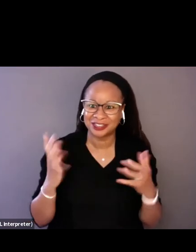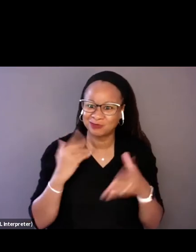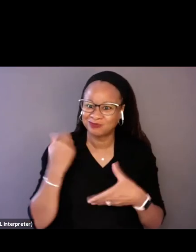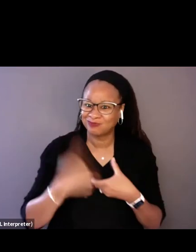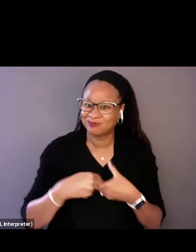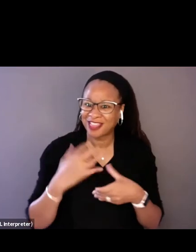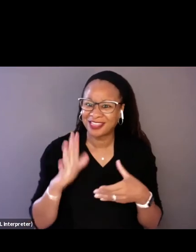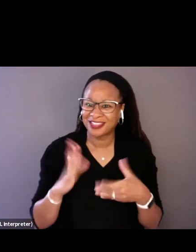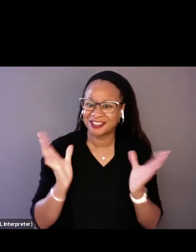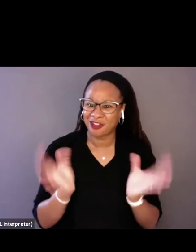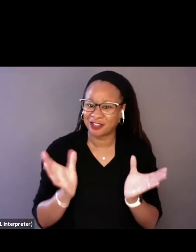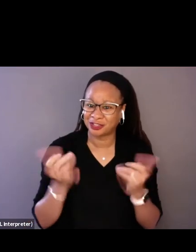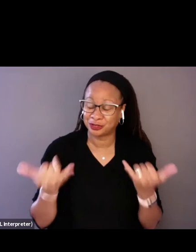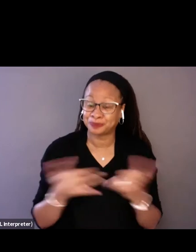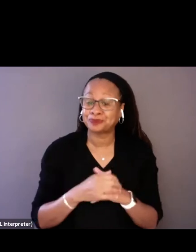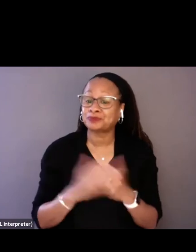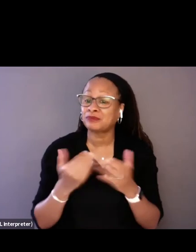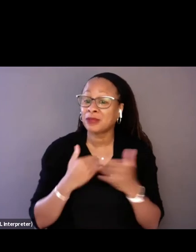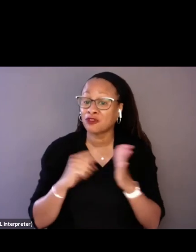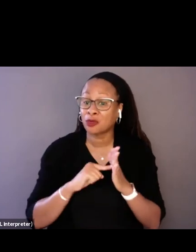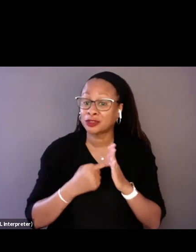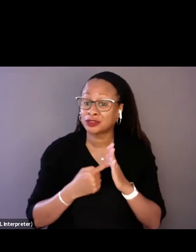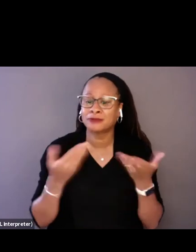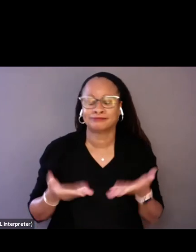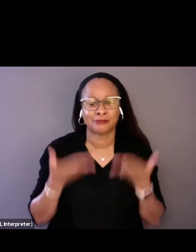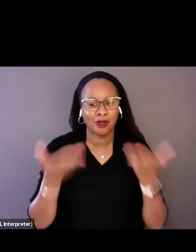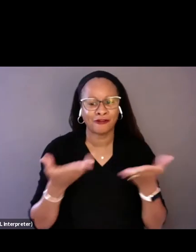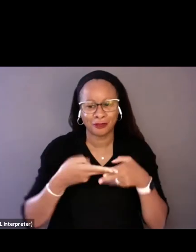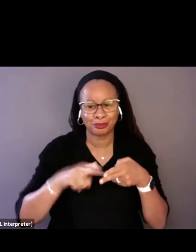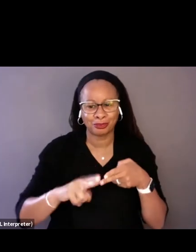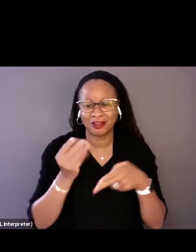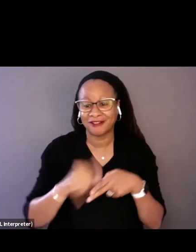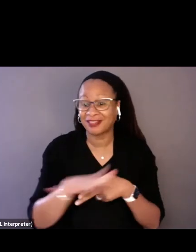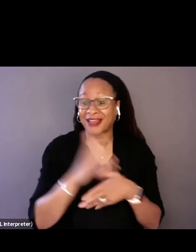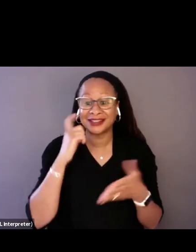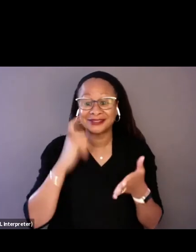Before we begin I'm going to offer a brief land acknowledgement as we do here at the IDA.